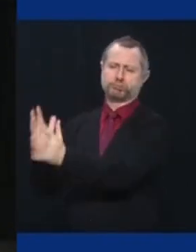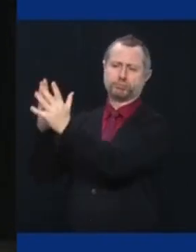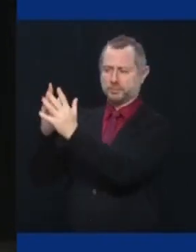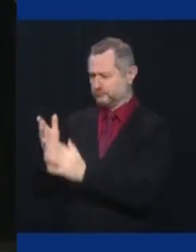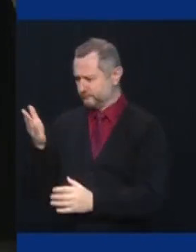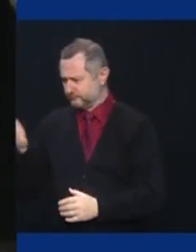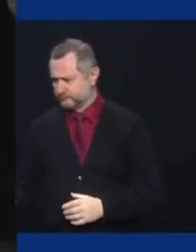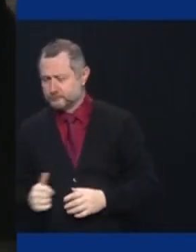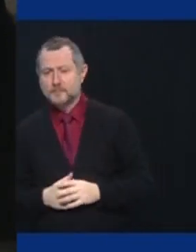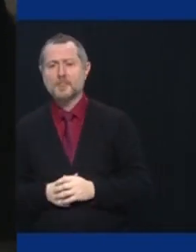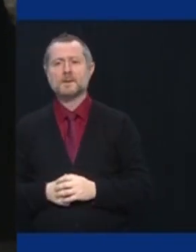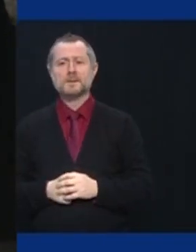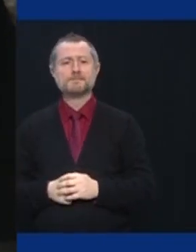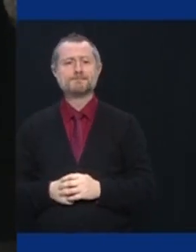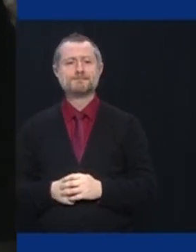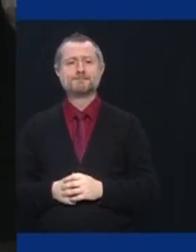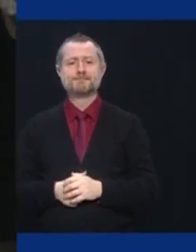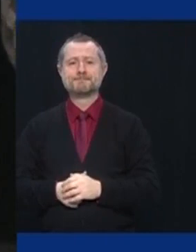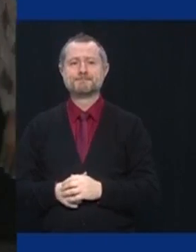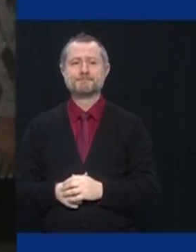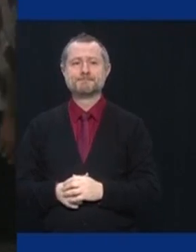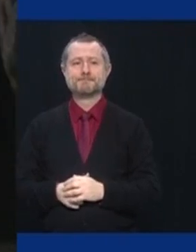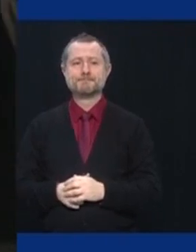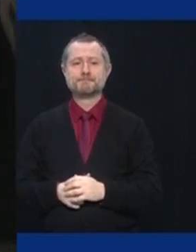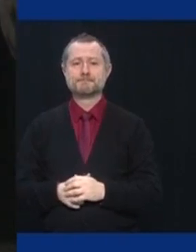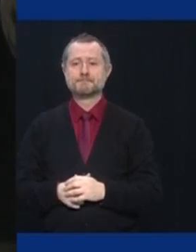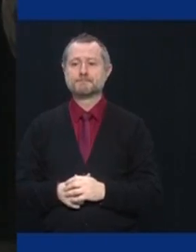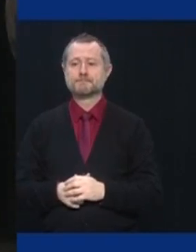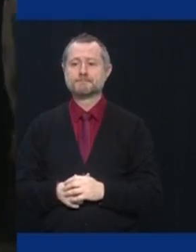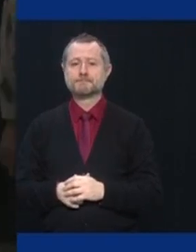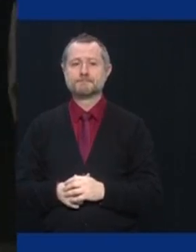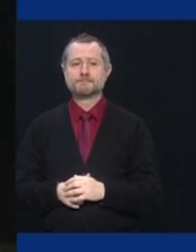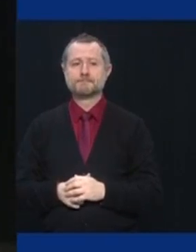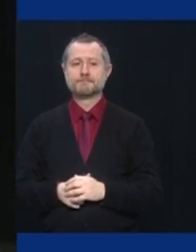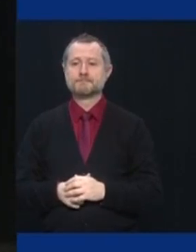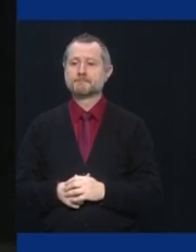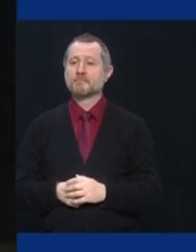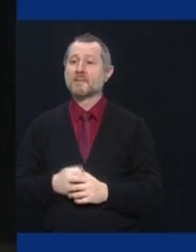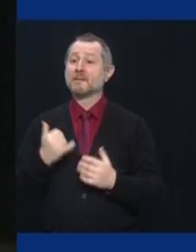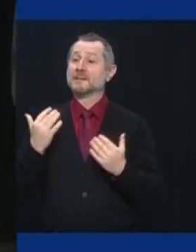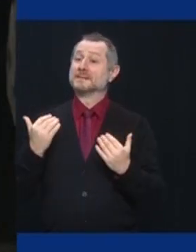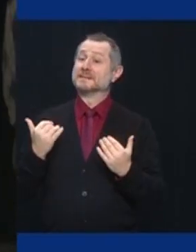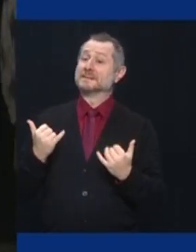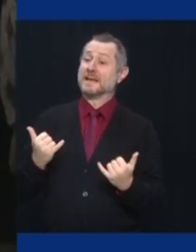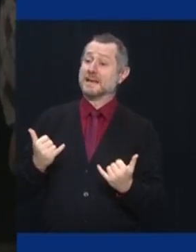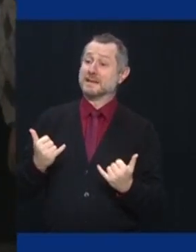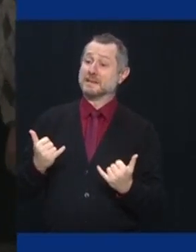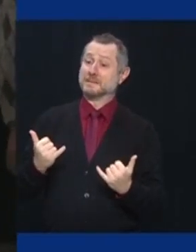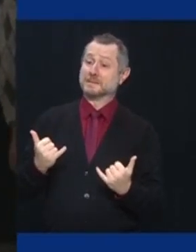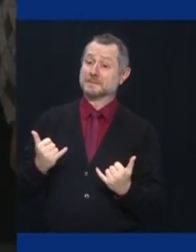THANK YOU AND SHOUT OUT TO TROY WHO'S DONE A GREAT JOB. LET'S GIVE TROY A ROUND OF